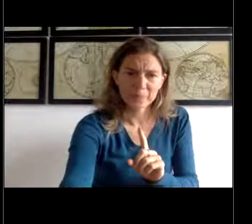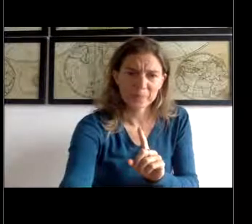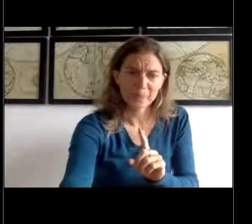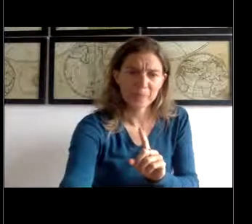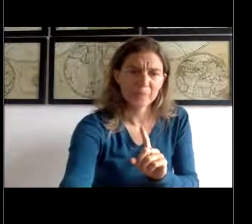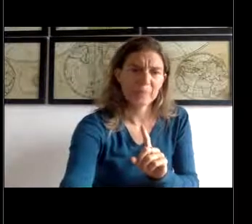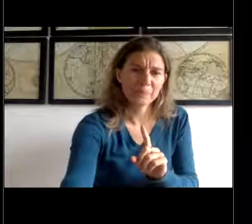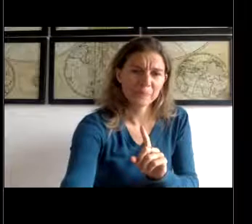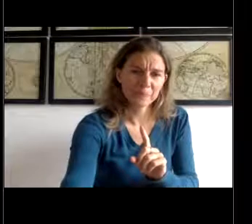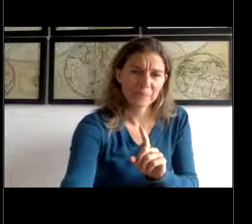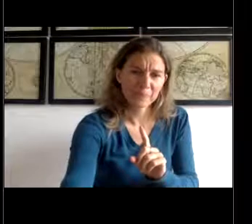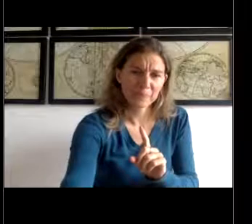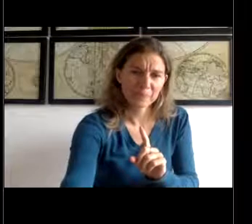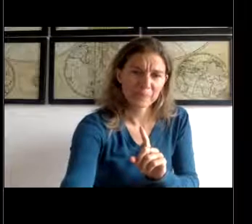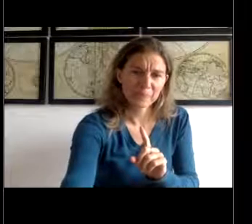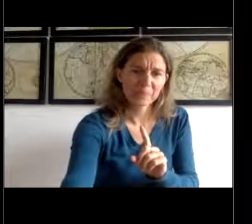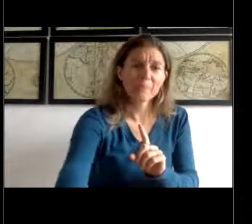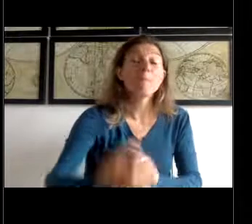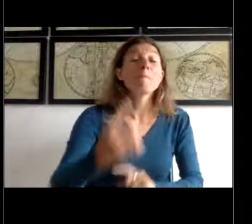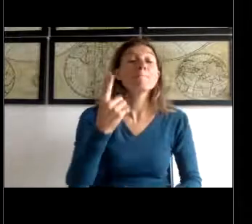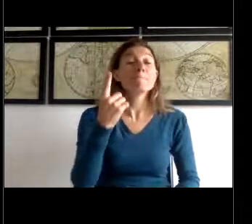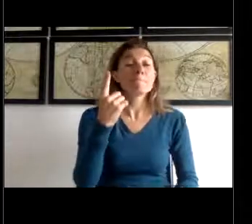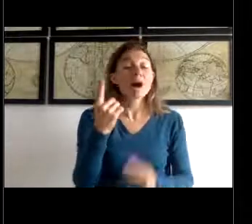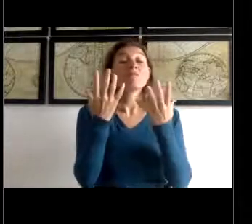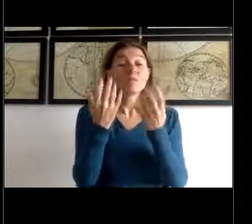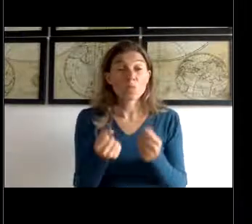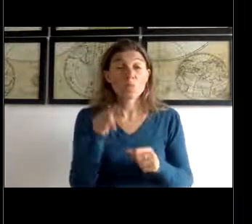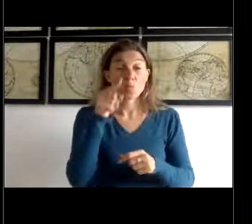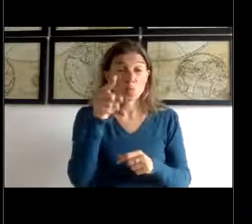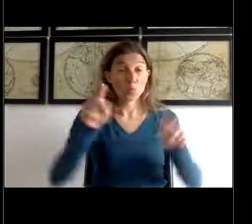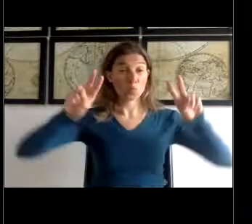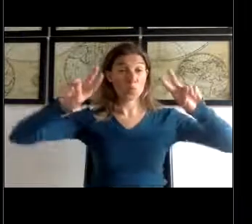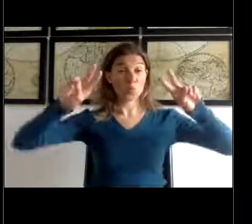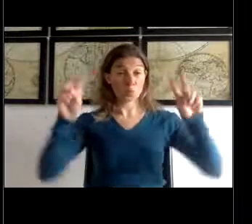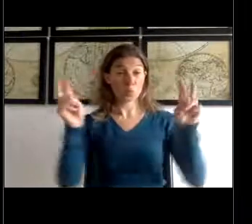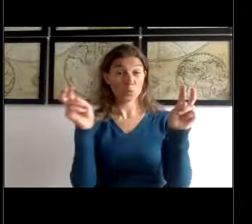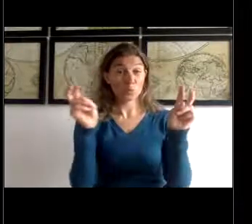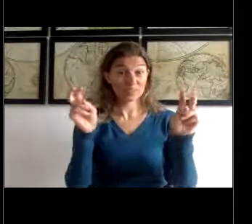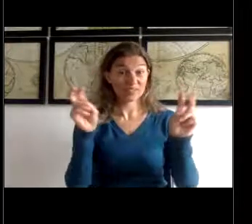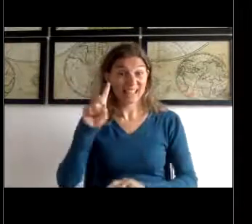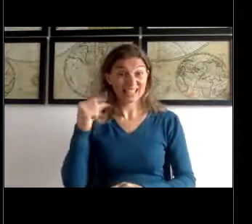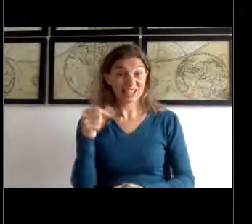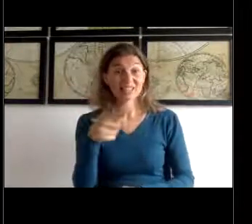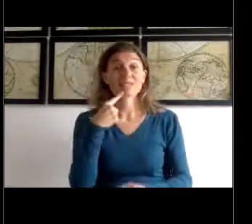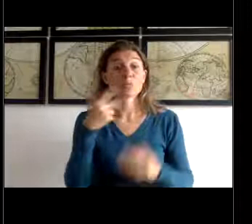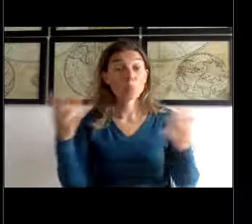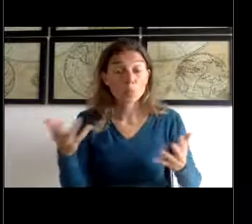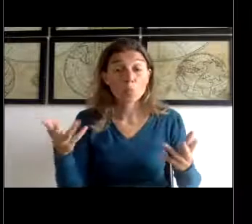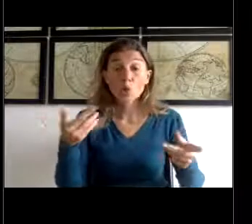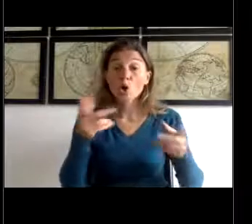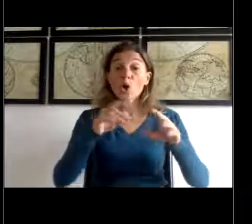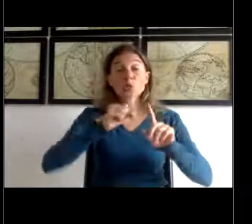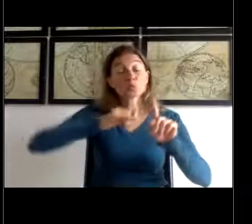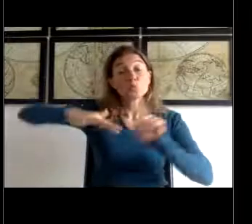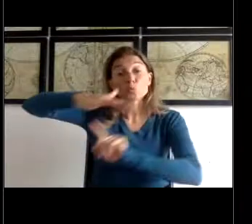a quote that is from the Agenda 2030 itself. "Social cohesion and trust is strengthened